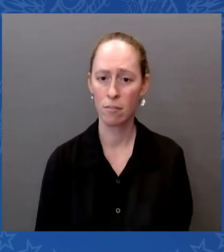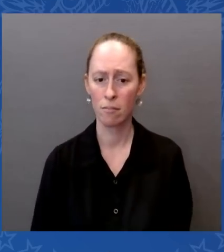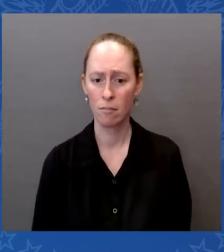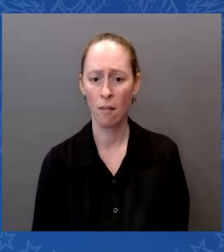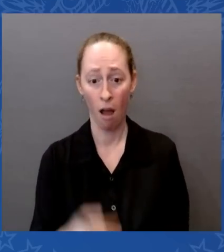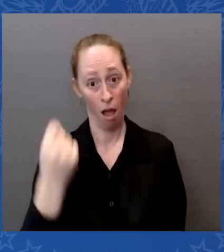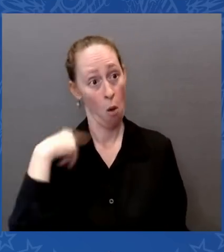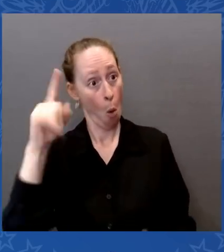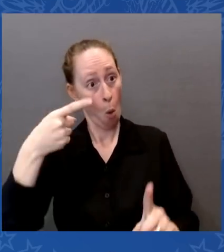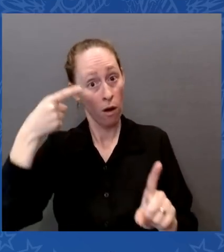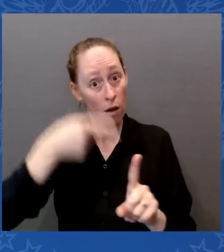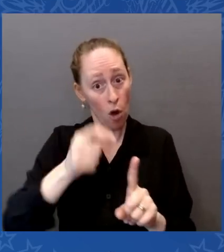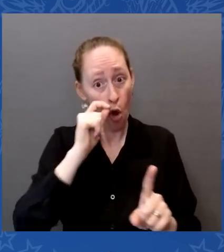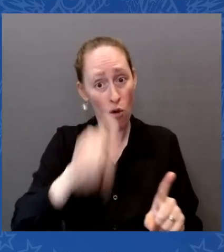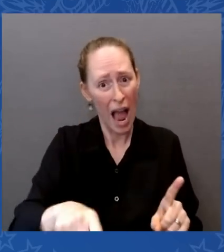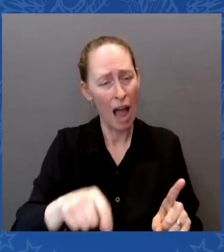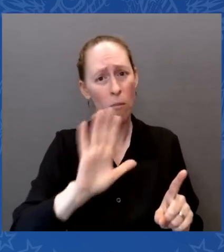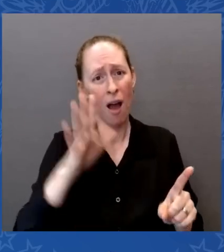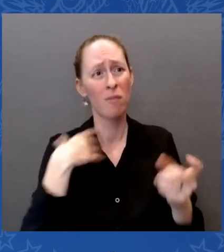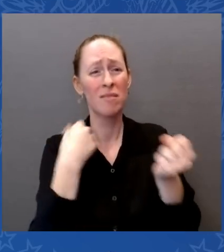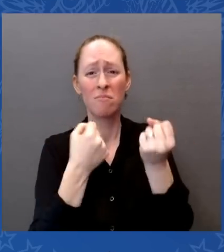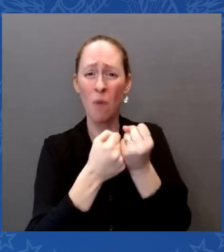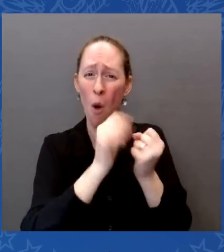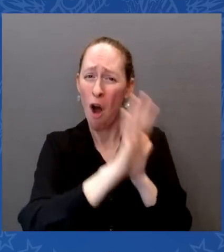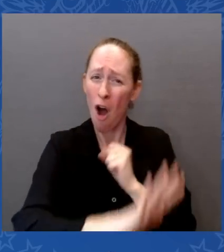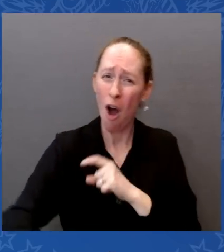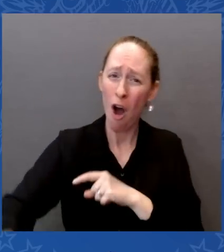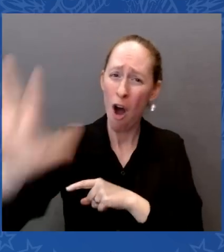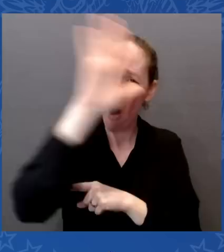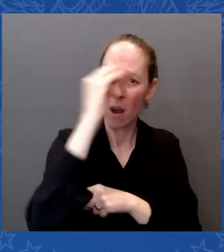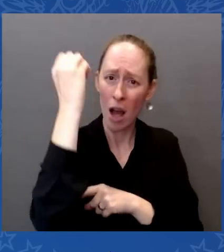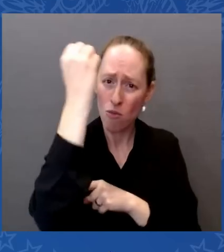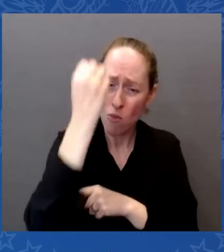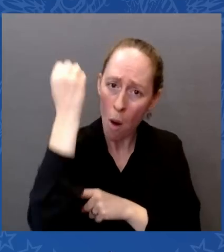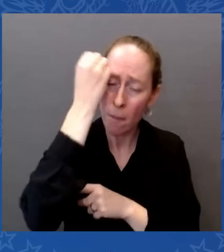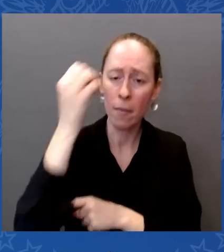decides he's just going to deal with Ukraine and that's the end of it? This -- no. I --